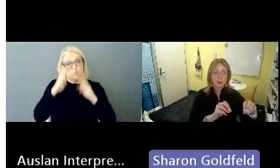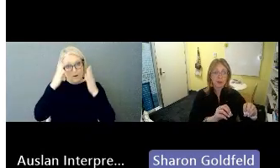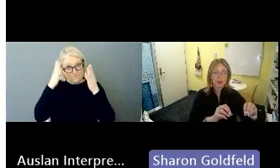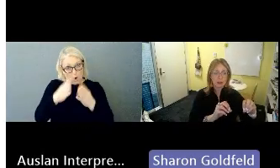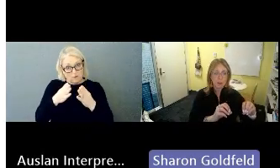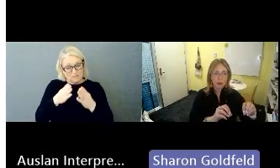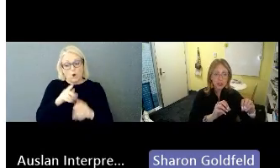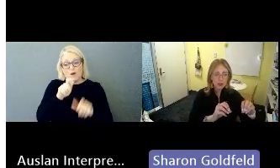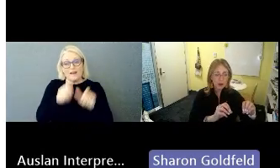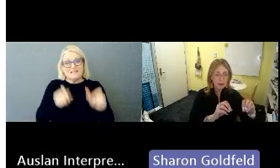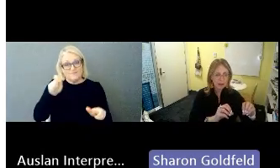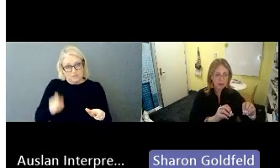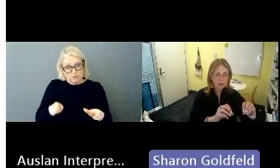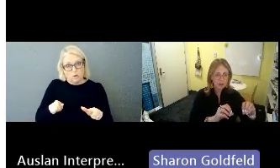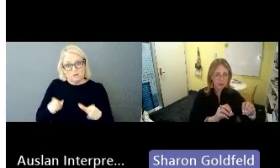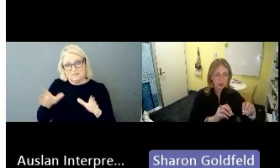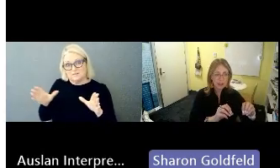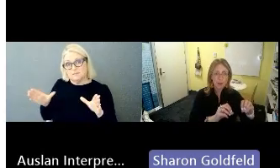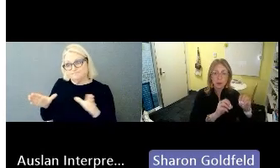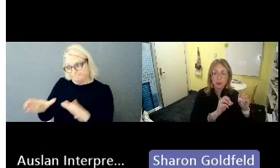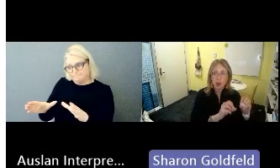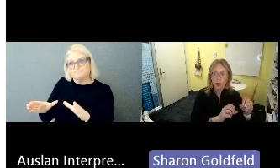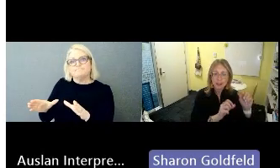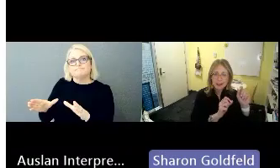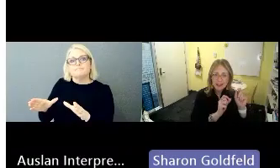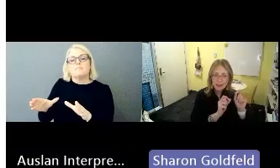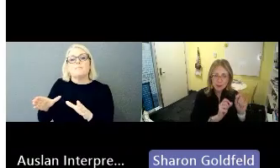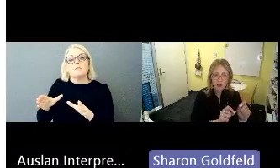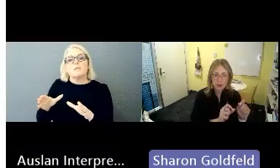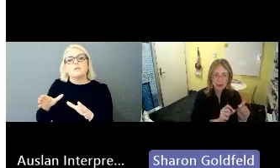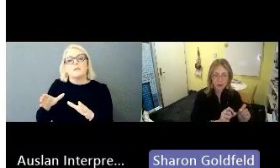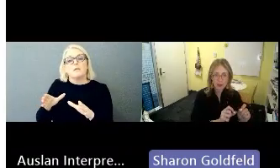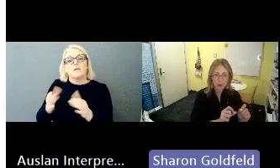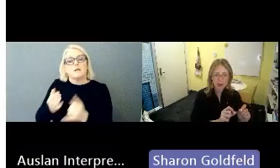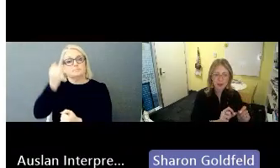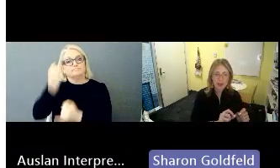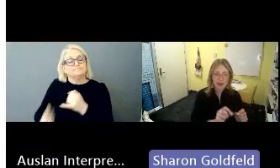that experience the most extreme levels of diversity, we will not reduce health inequalities,